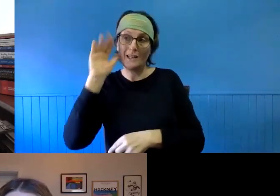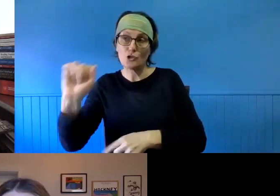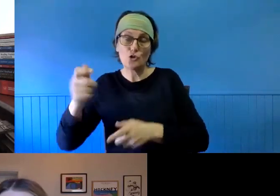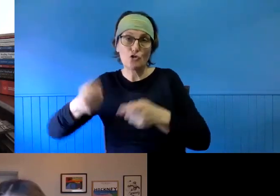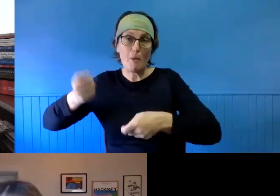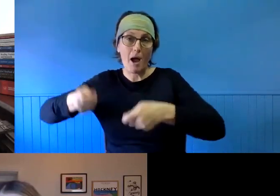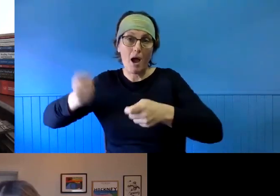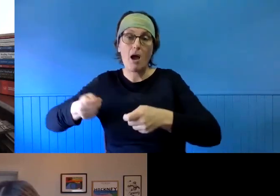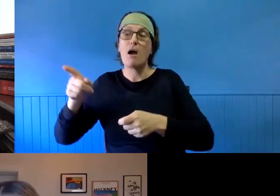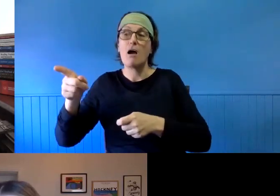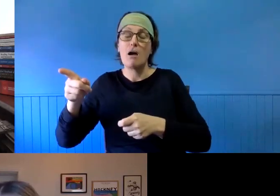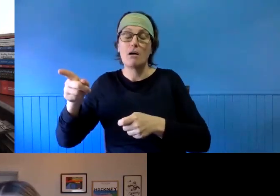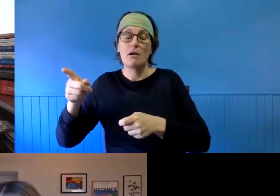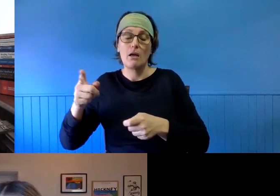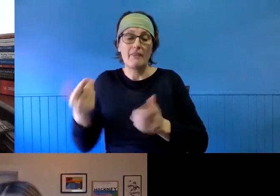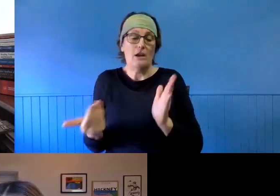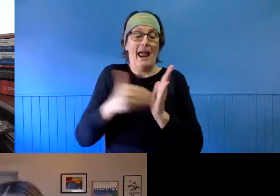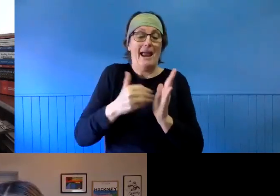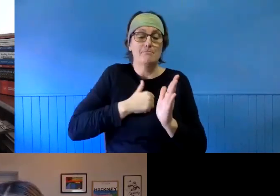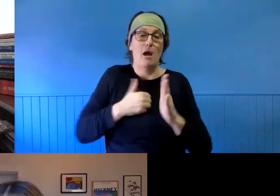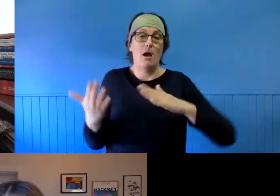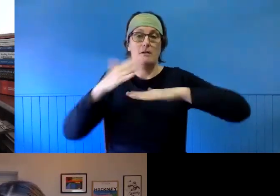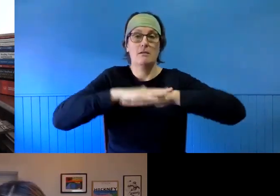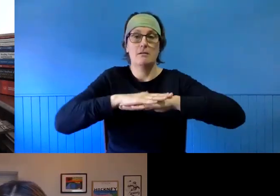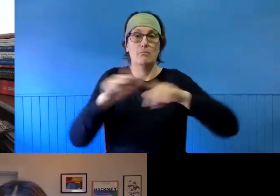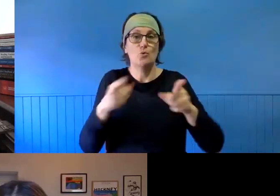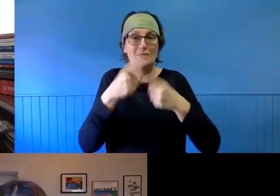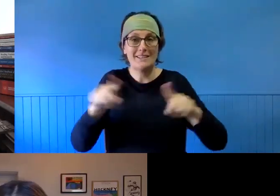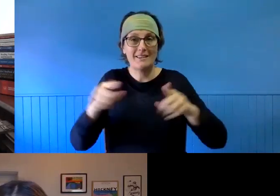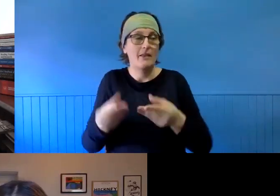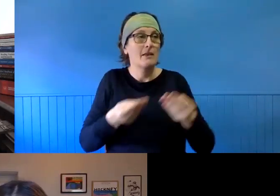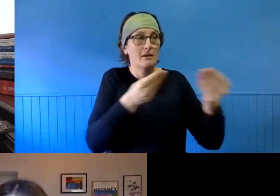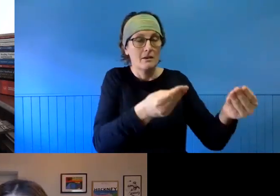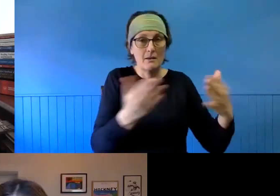drumming bed and then you lay your instruments on top of that in the